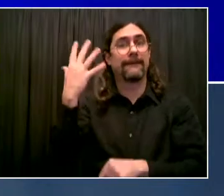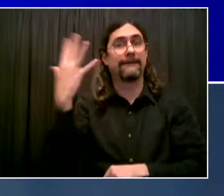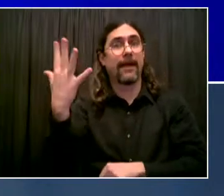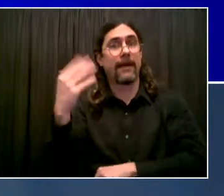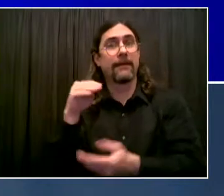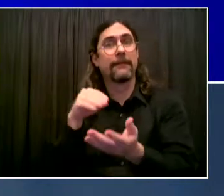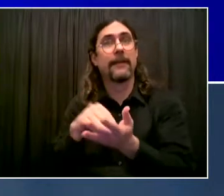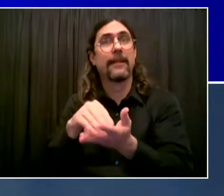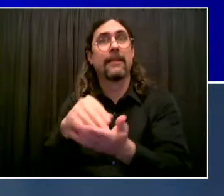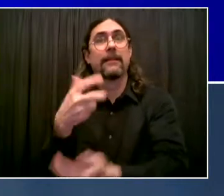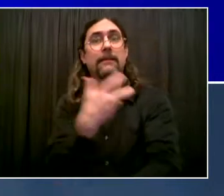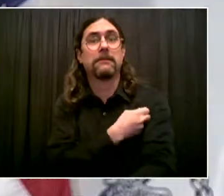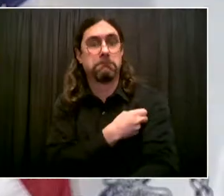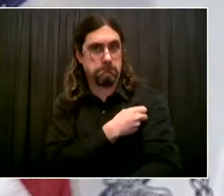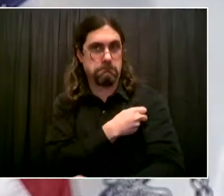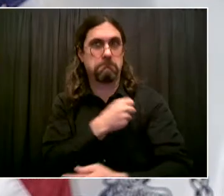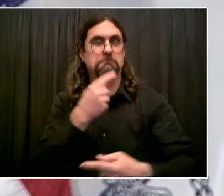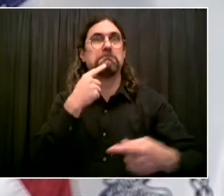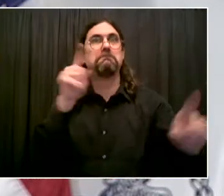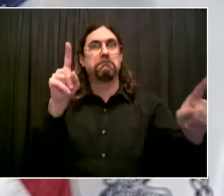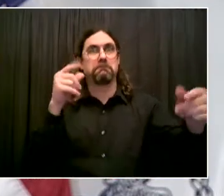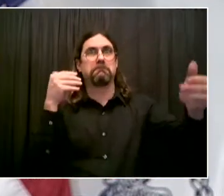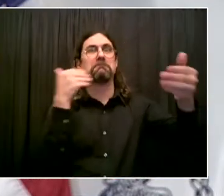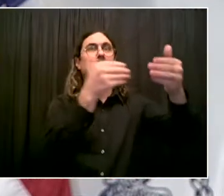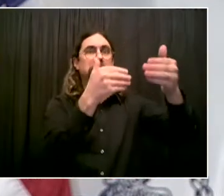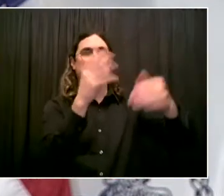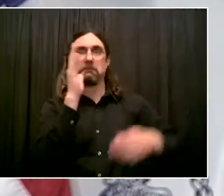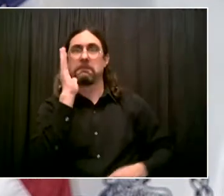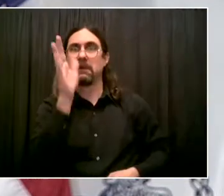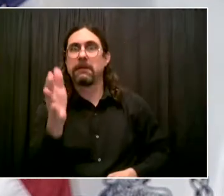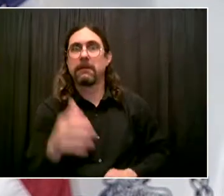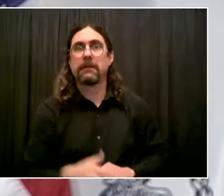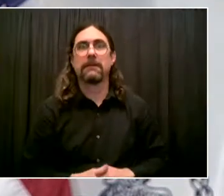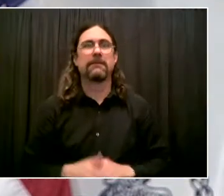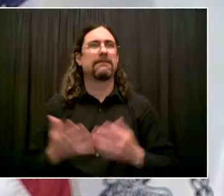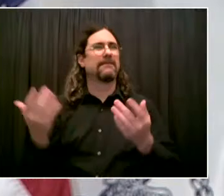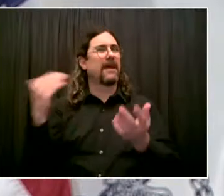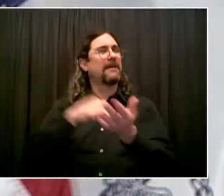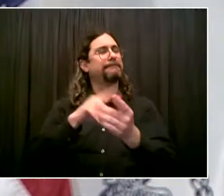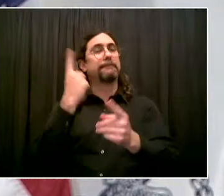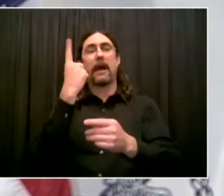WE ARE WELL ON OUR WAY TOTO 5 MILLION NEW YORKRKS ERFULLY VACCINATED BY JUNE. THAT IS GOING TO HAPPEN SO LONG